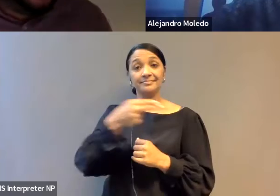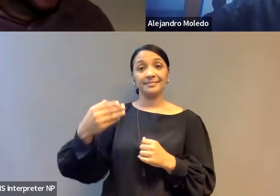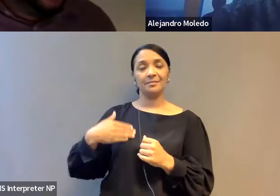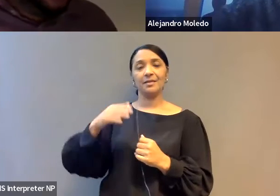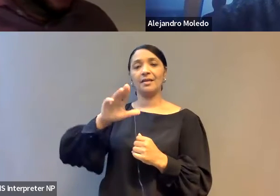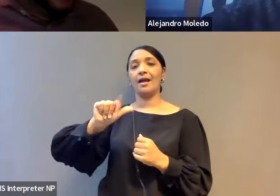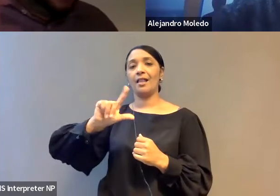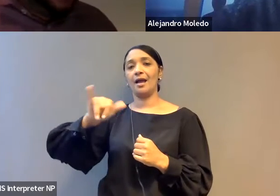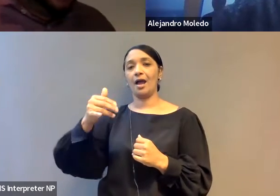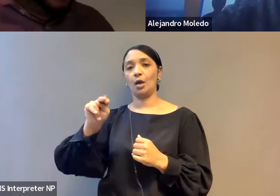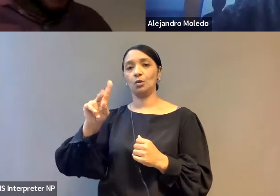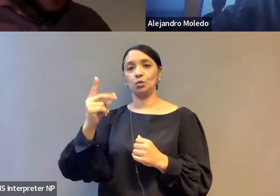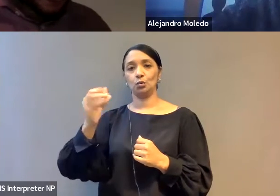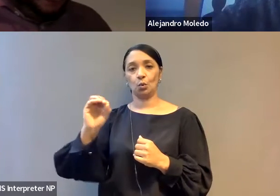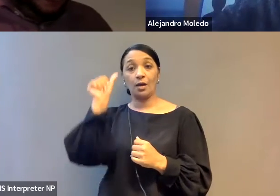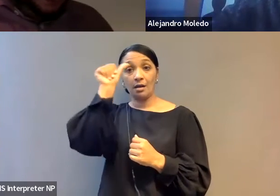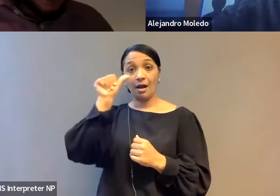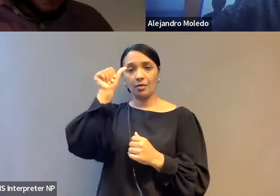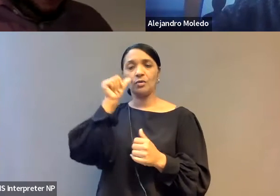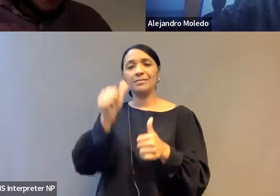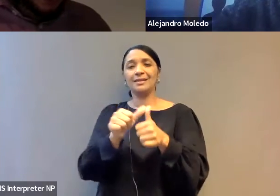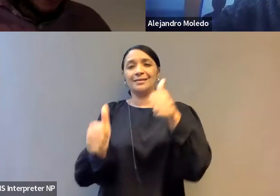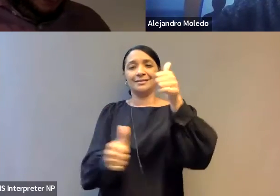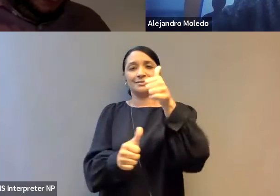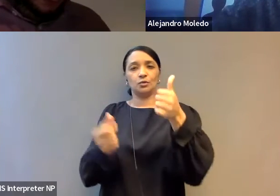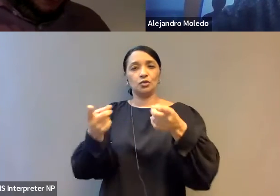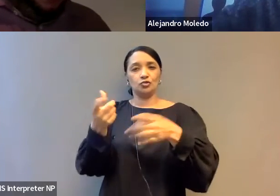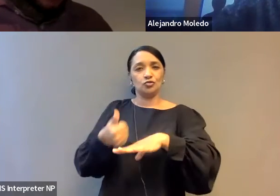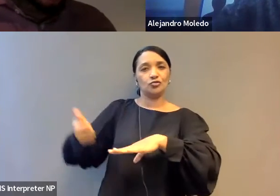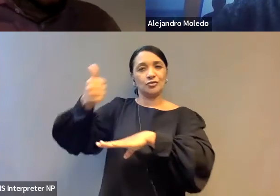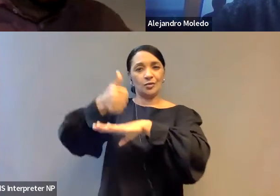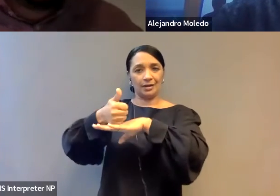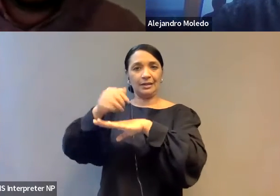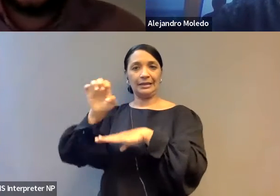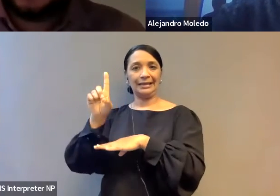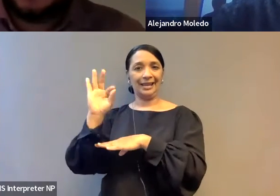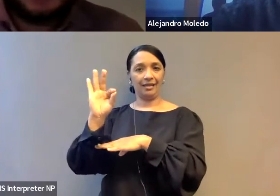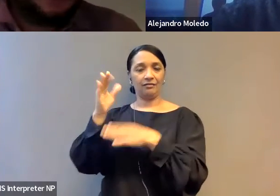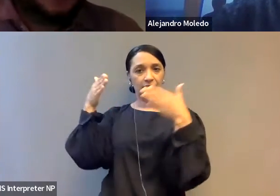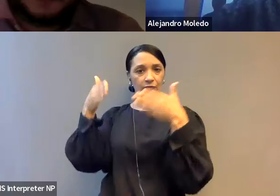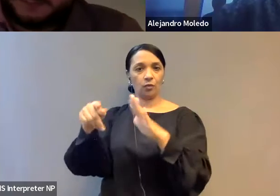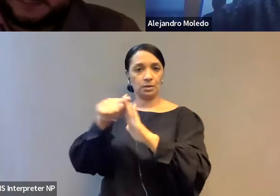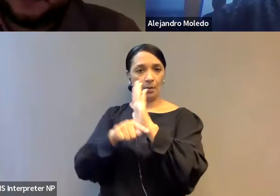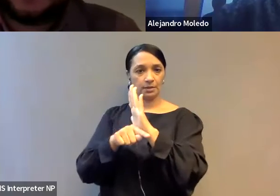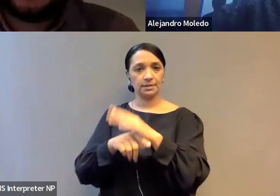and I'm the Deputy Director and Head of Policy at EDF. Next slide, please, André.